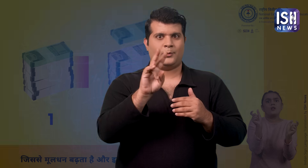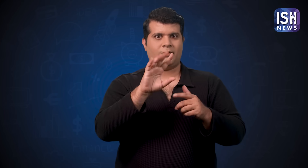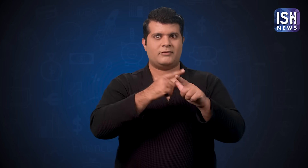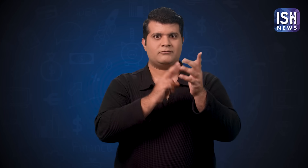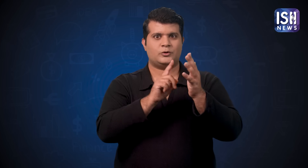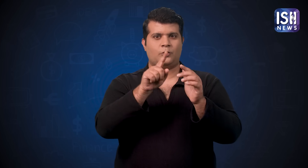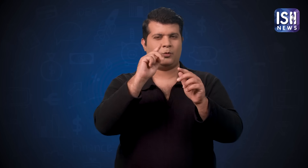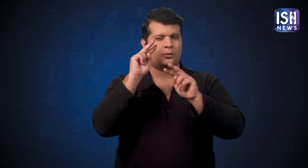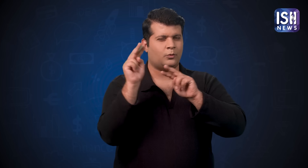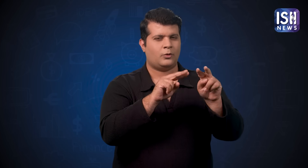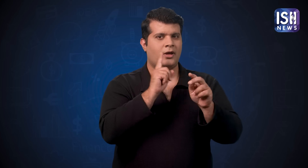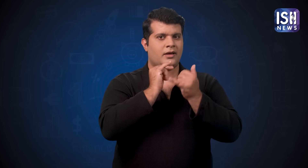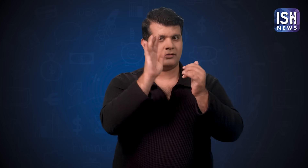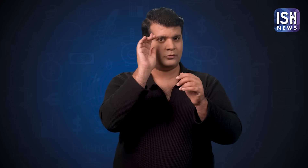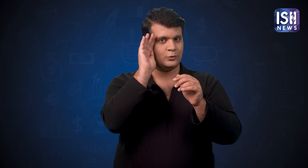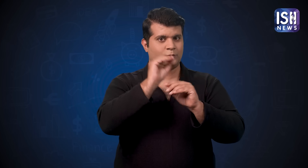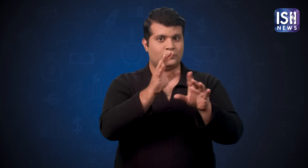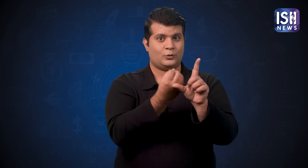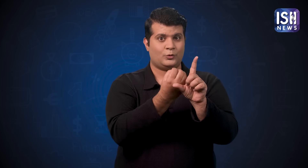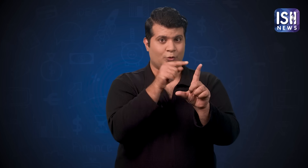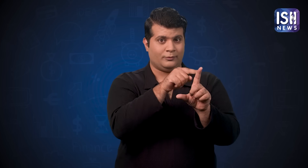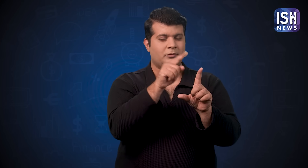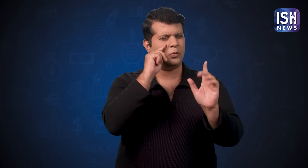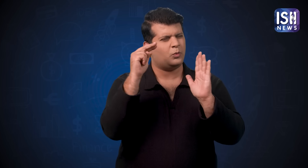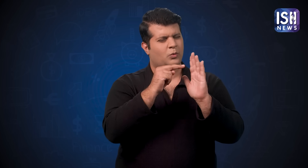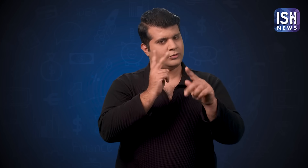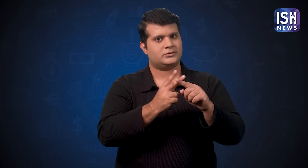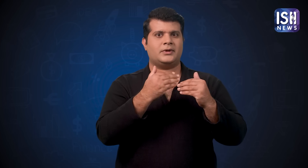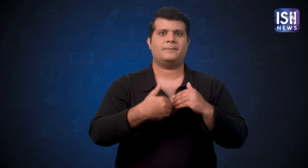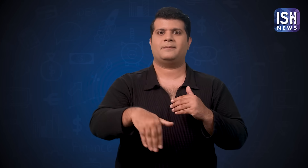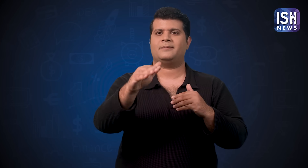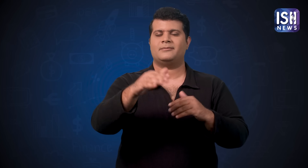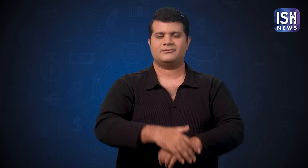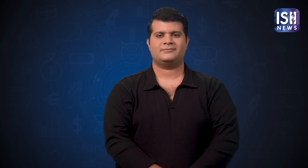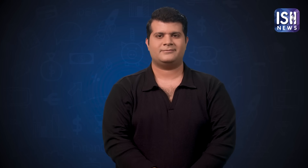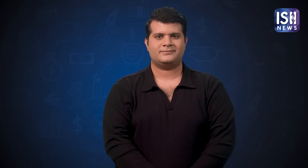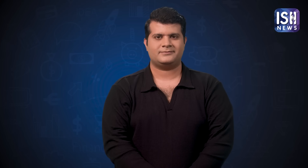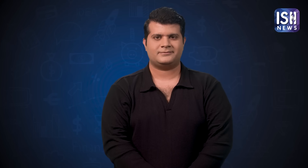So, stay tuned and be sure to watch ISH News YouTube channel on 25th June 2025.